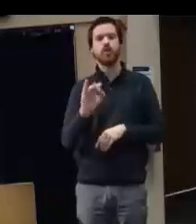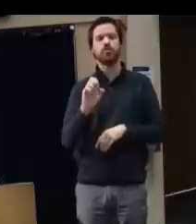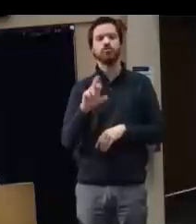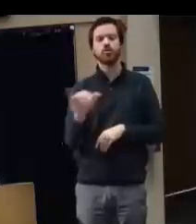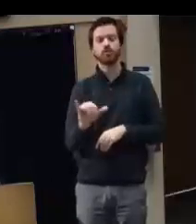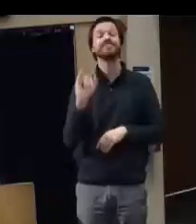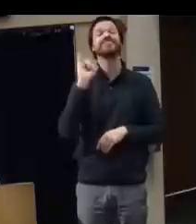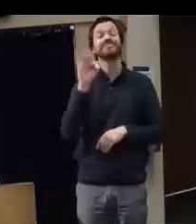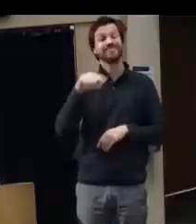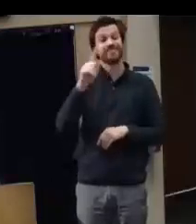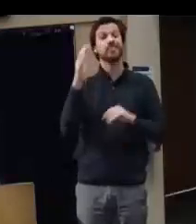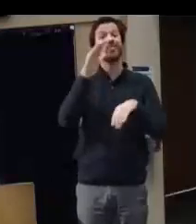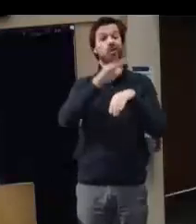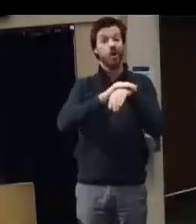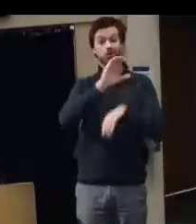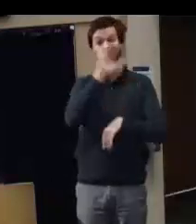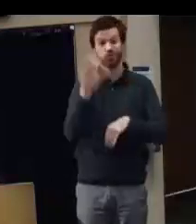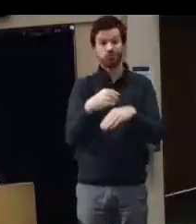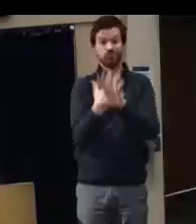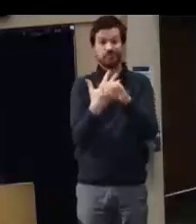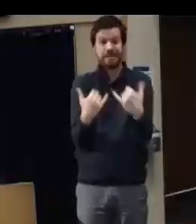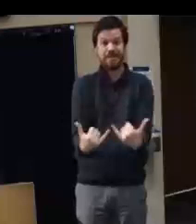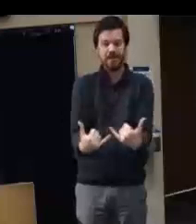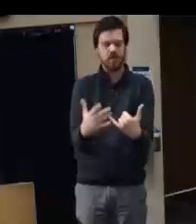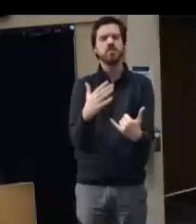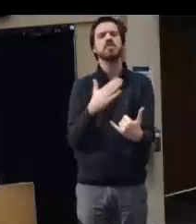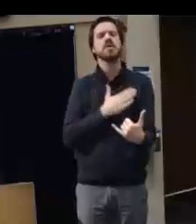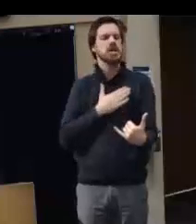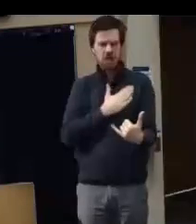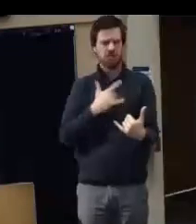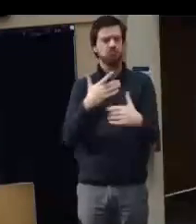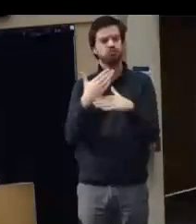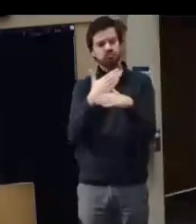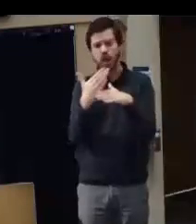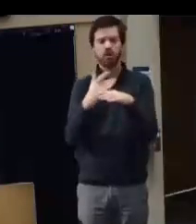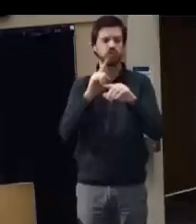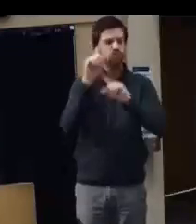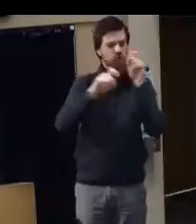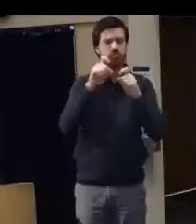uh for those of you who are attending online uh please feel free to share questions uh comments